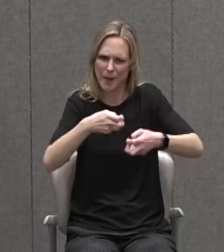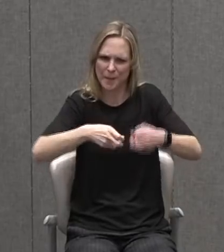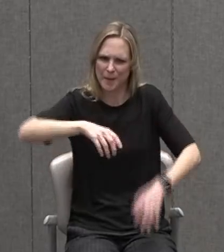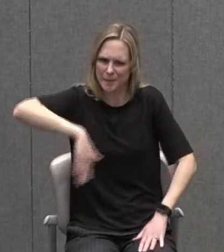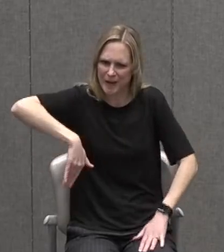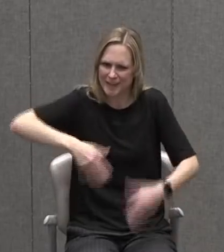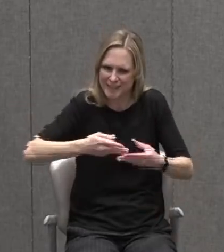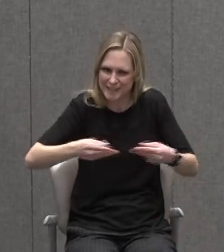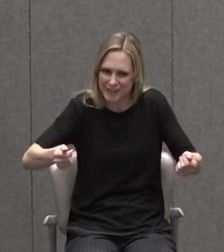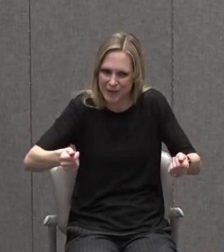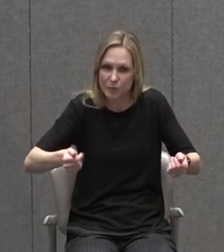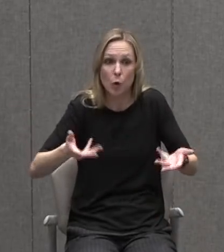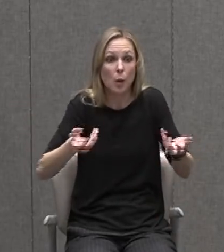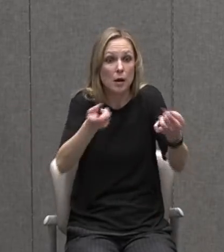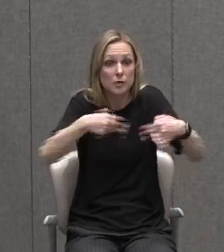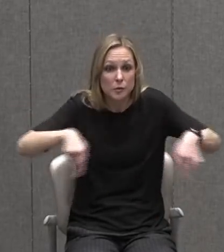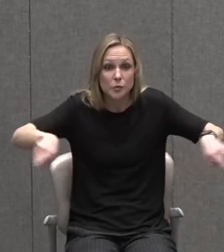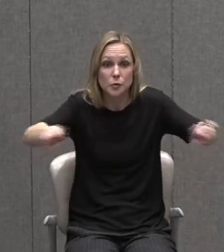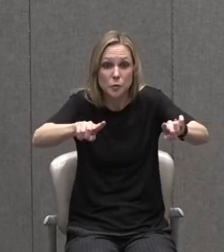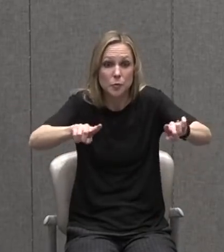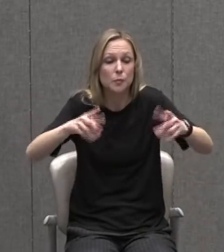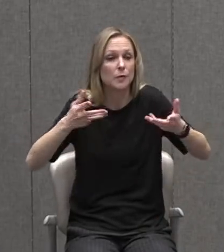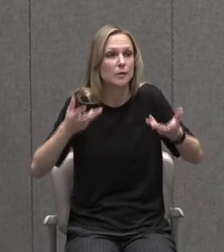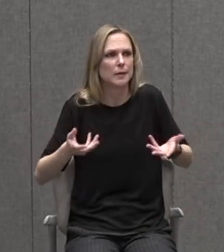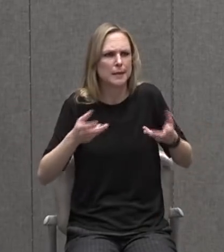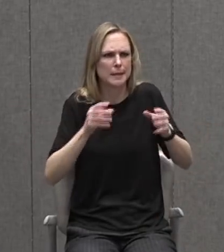and I want you to reorganize your numbers, so you could try